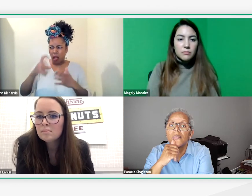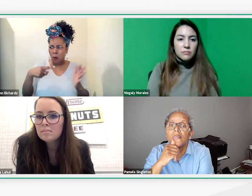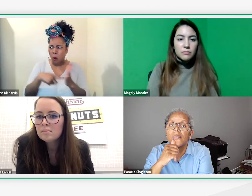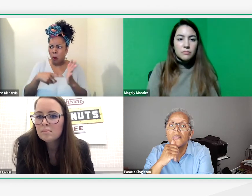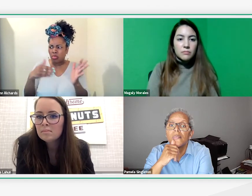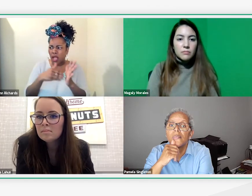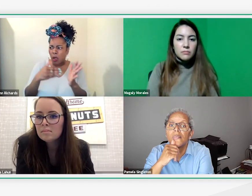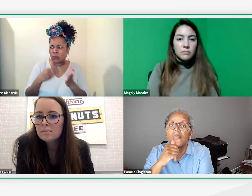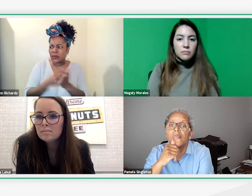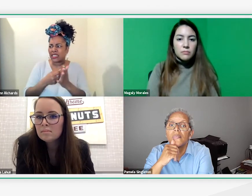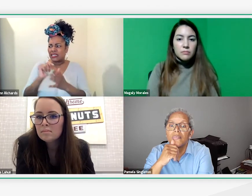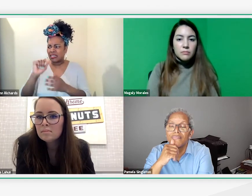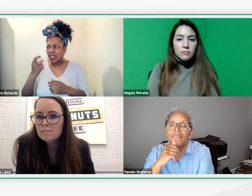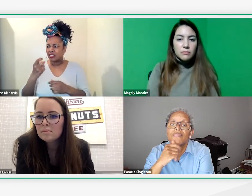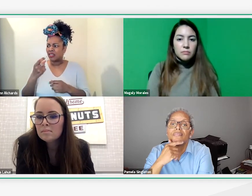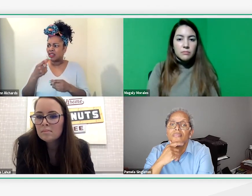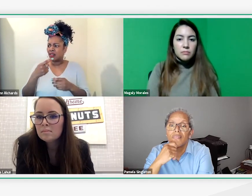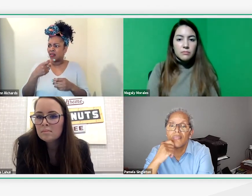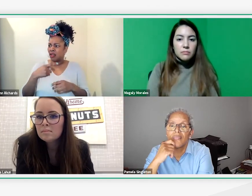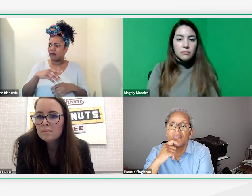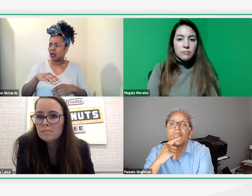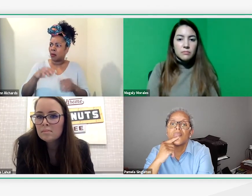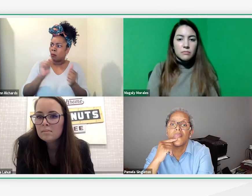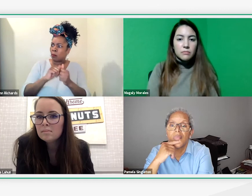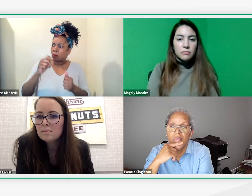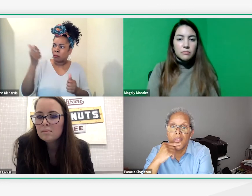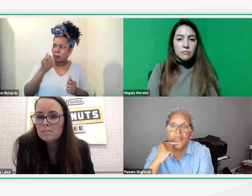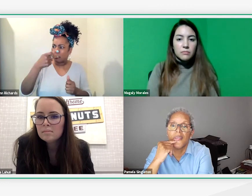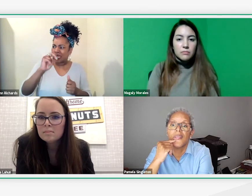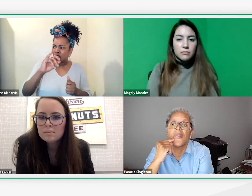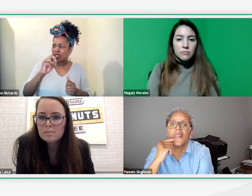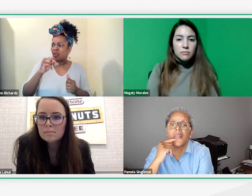People who are past the retirement age and wonder if they can afford taxes